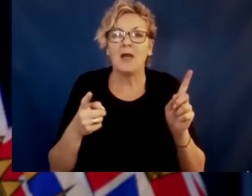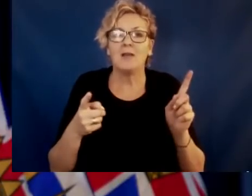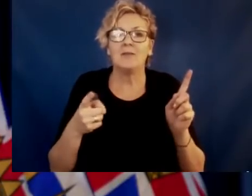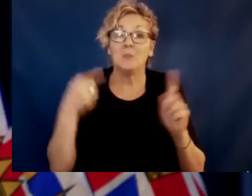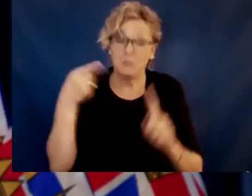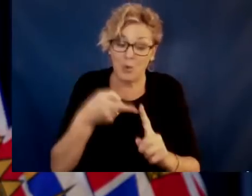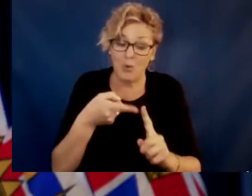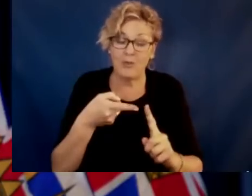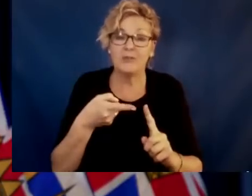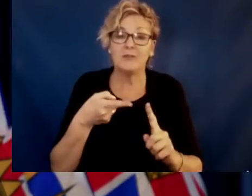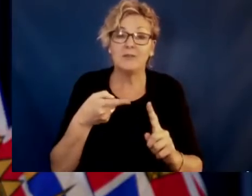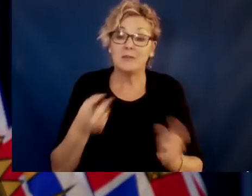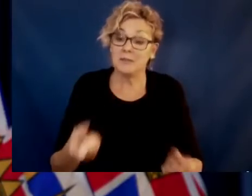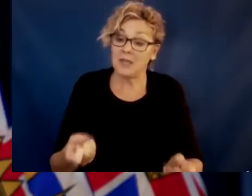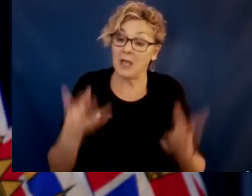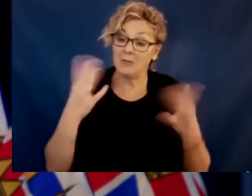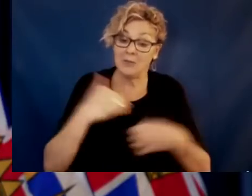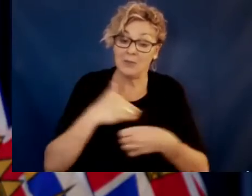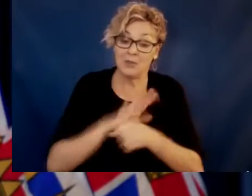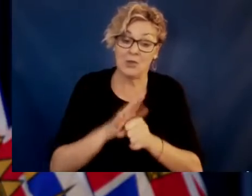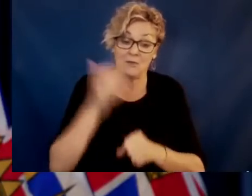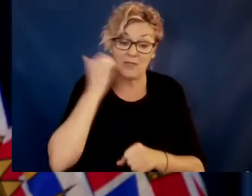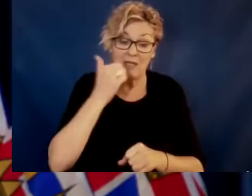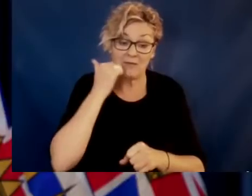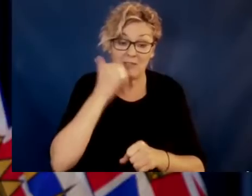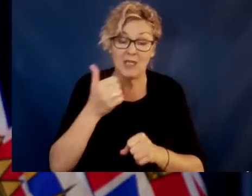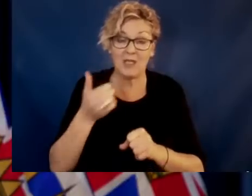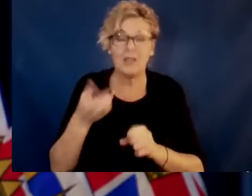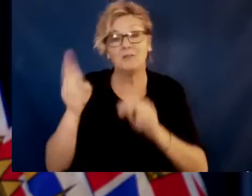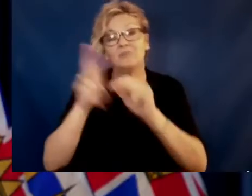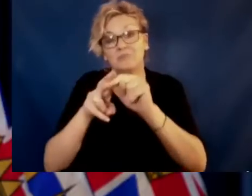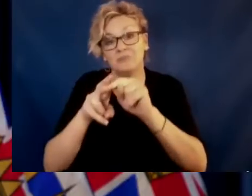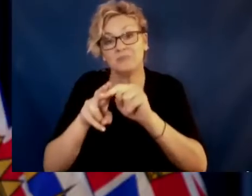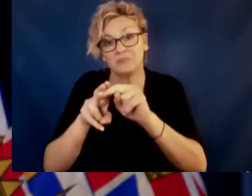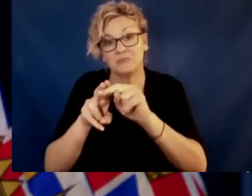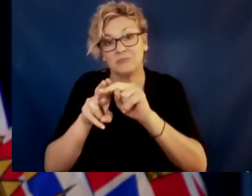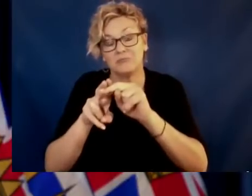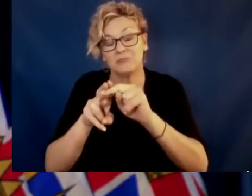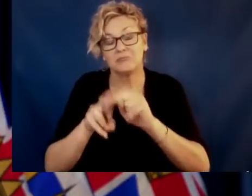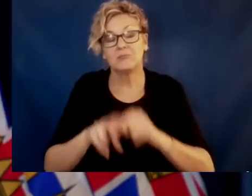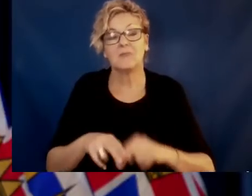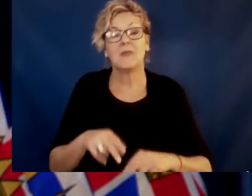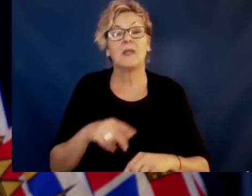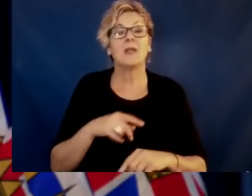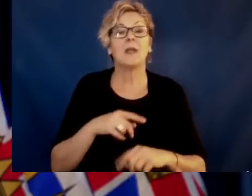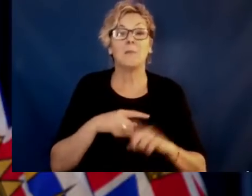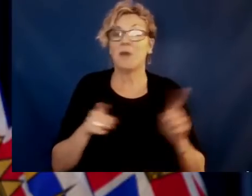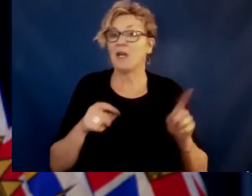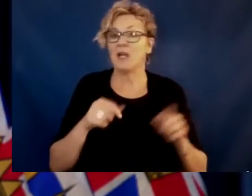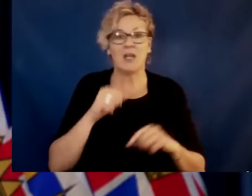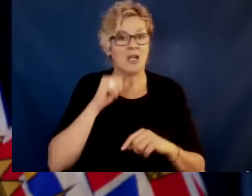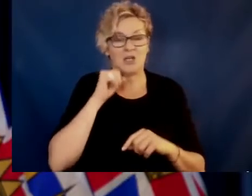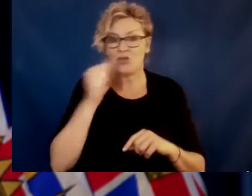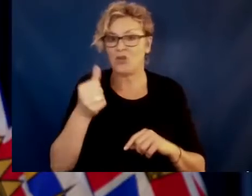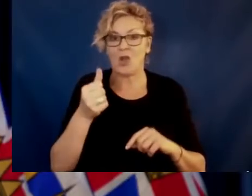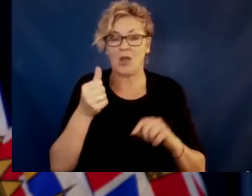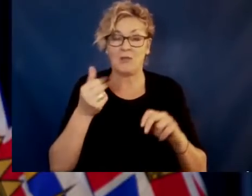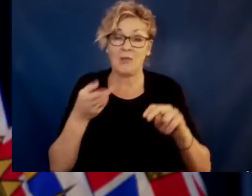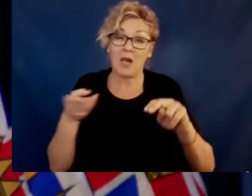But the reality is that we are seeing increased numbers of cases. We've also seen increased hospitalizations. They've levelled off.